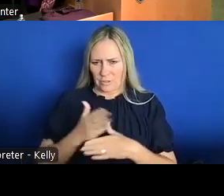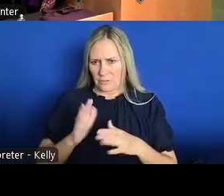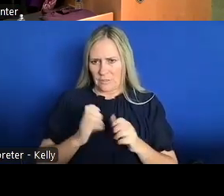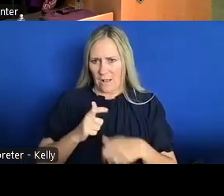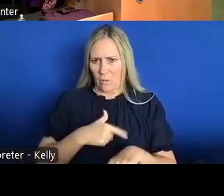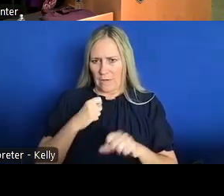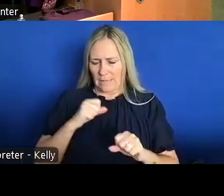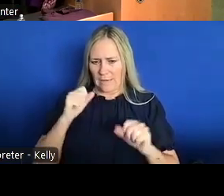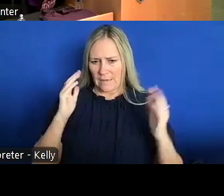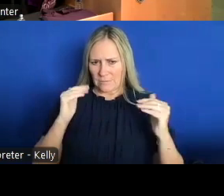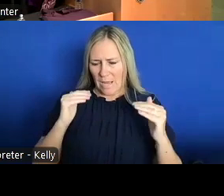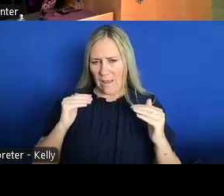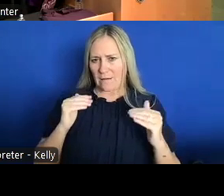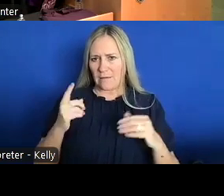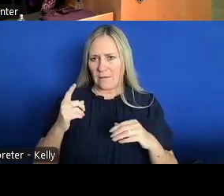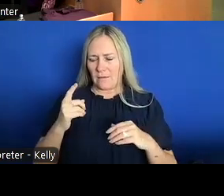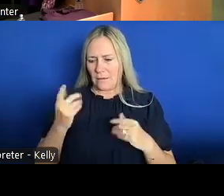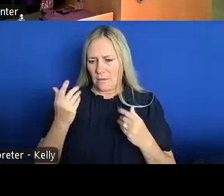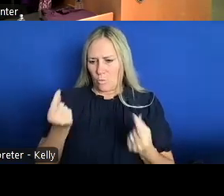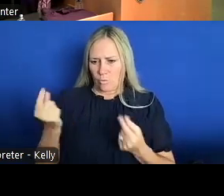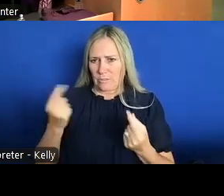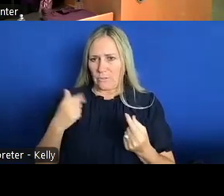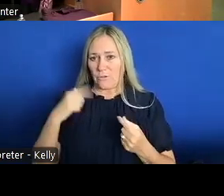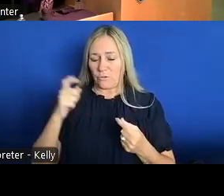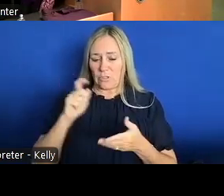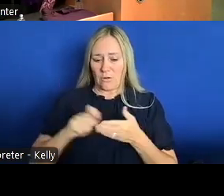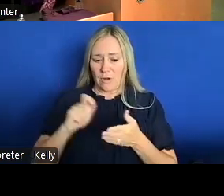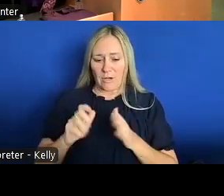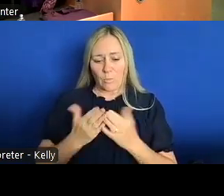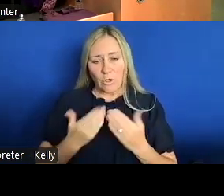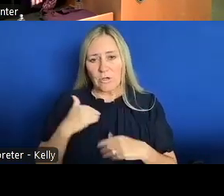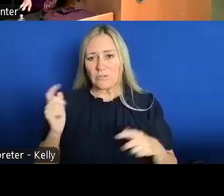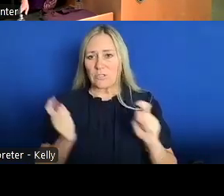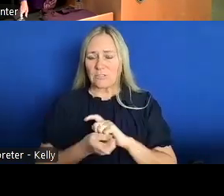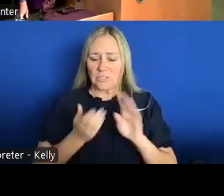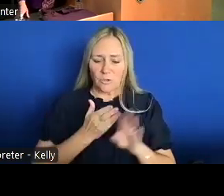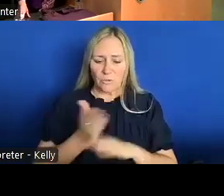I write a book should I change my career should I stay home with my family that there's so much